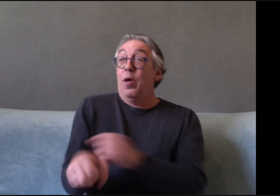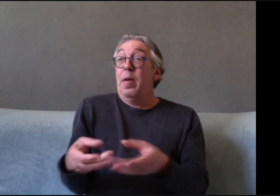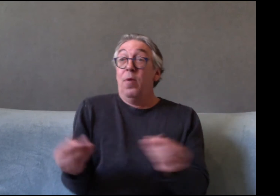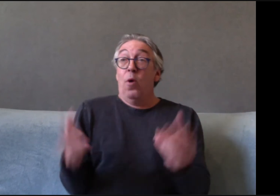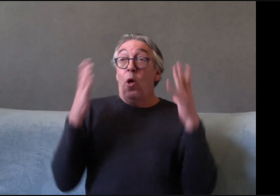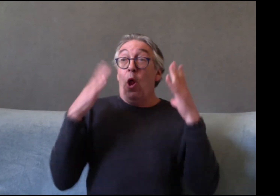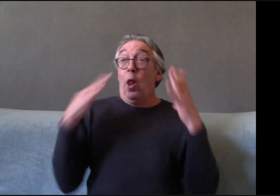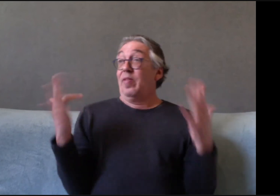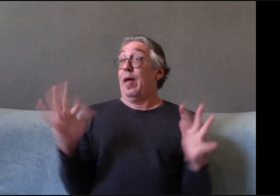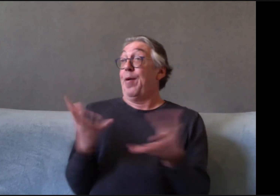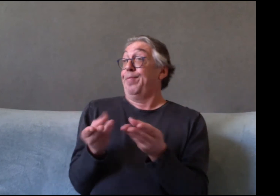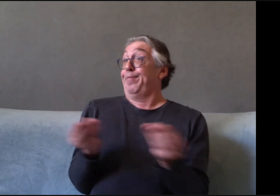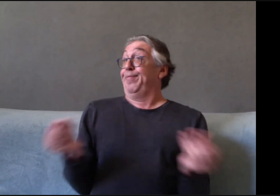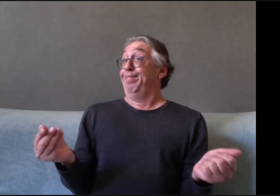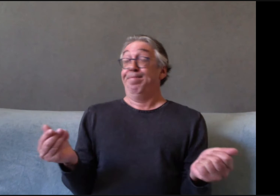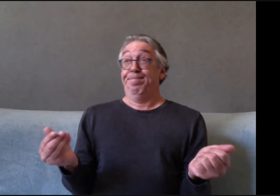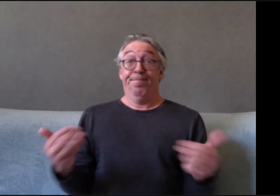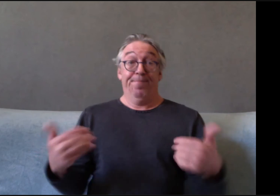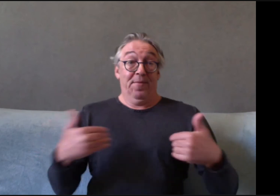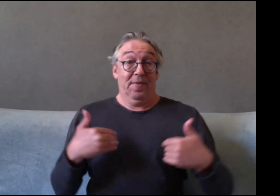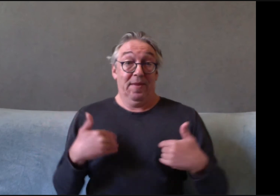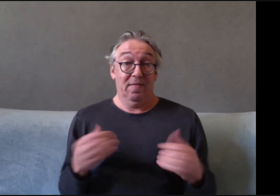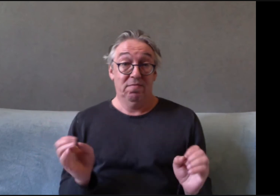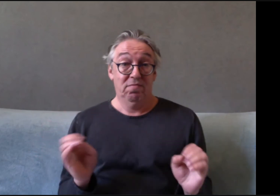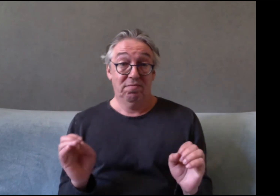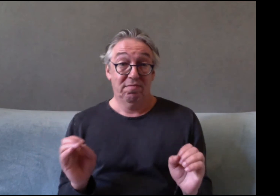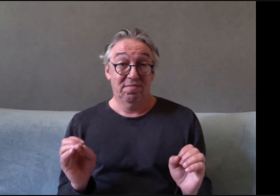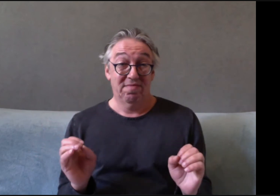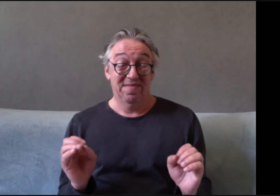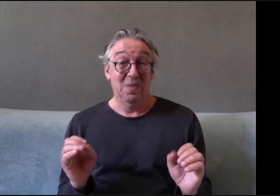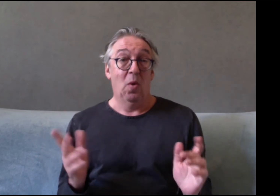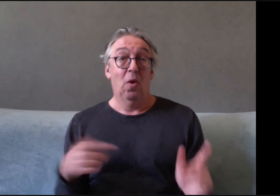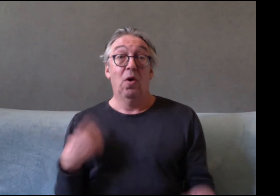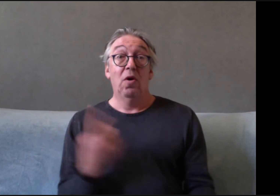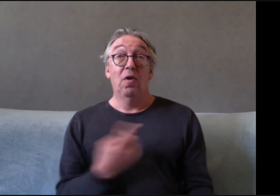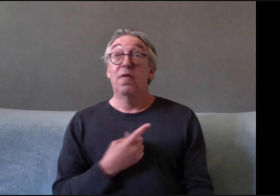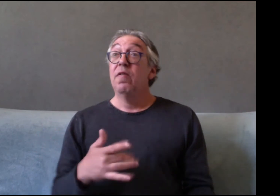We think, as well that the lack of protective equipment